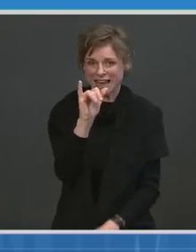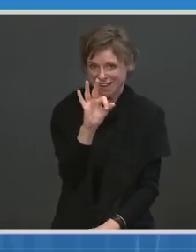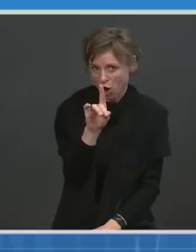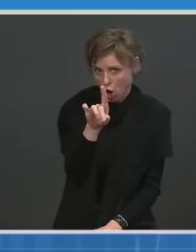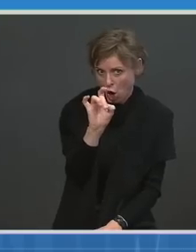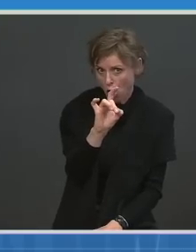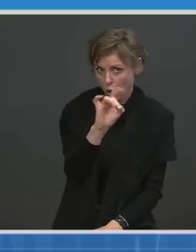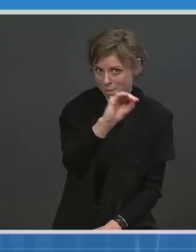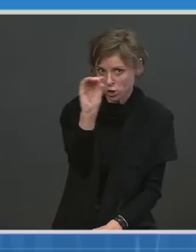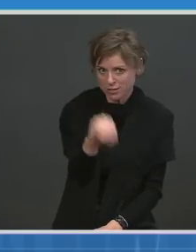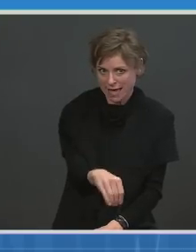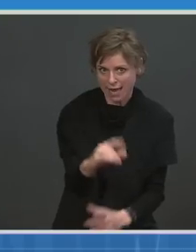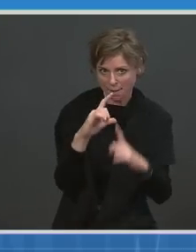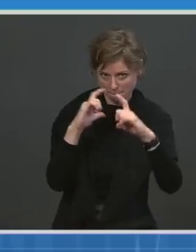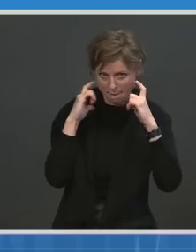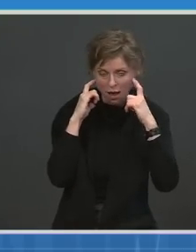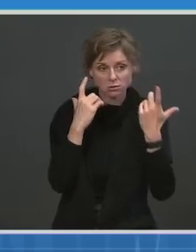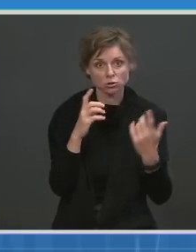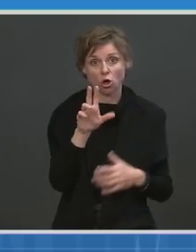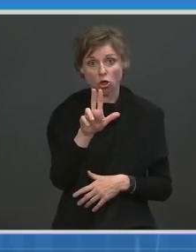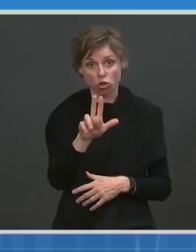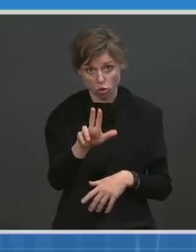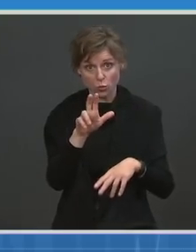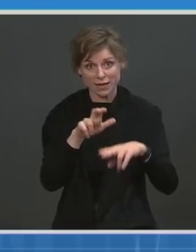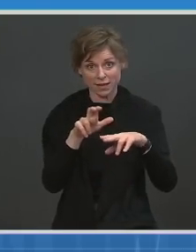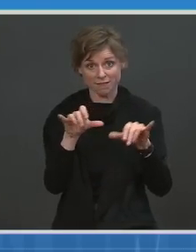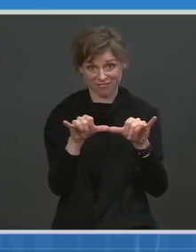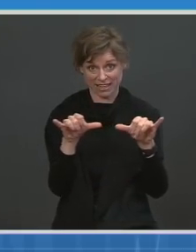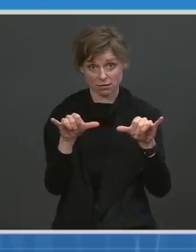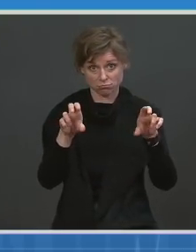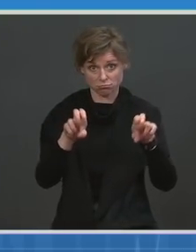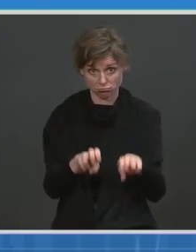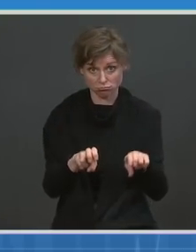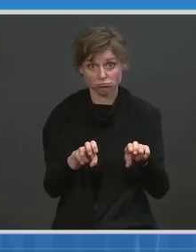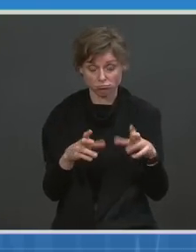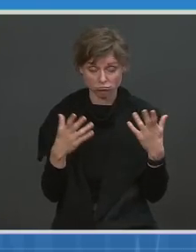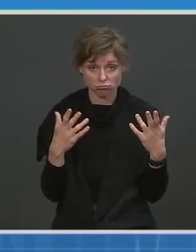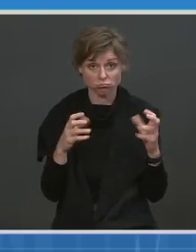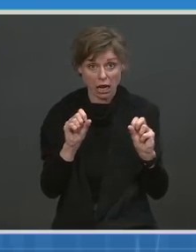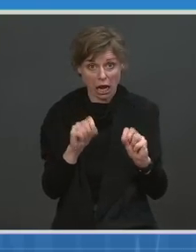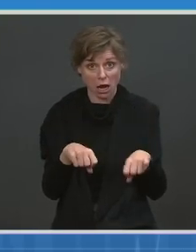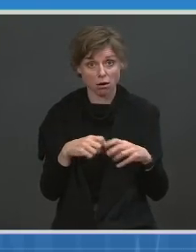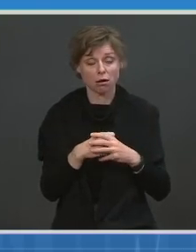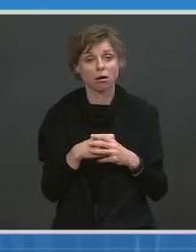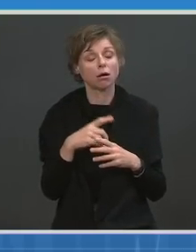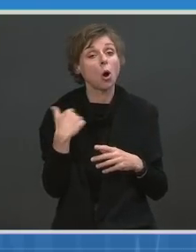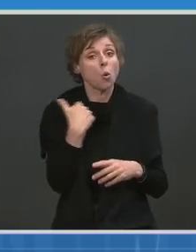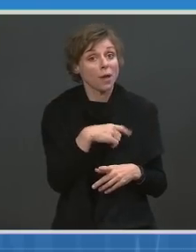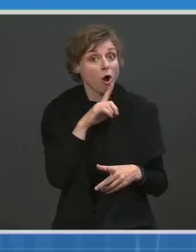And so, you know, what I would say is, you know, we are following the science, and we have done the science,